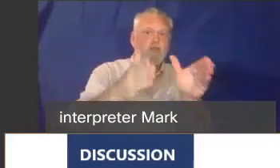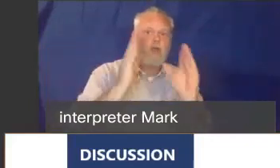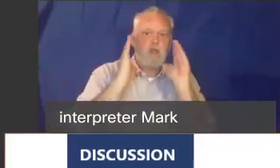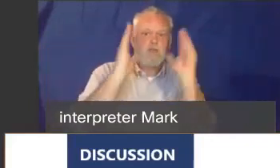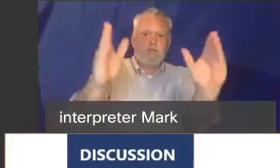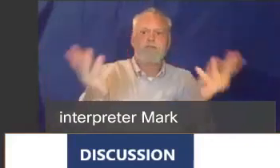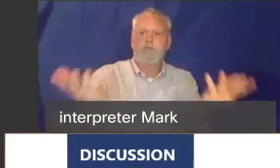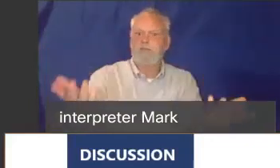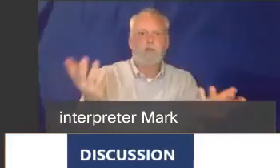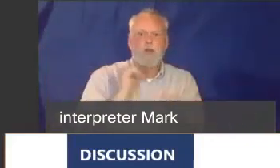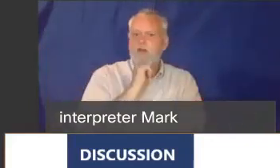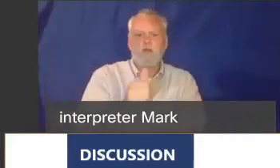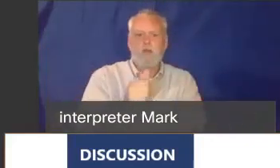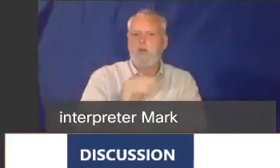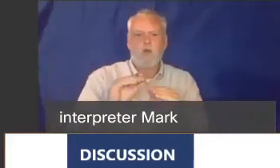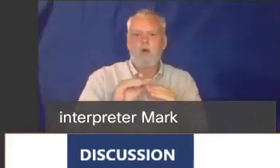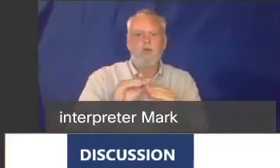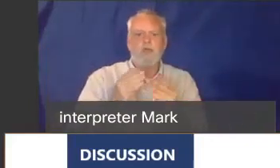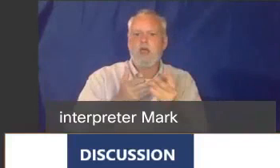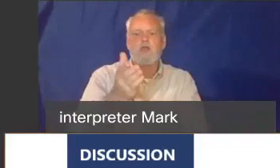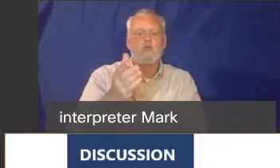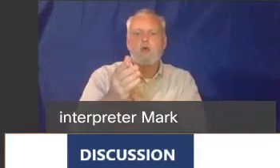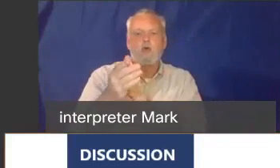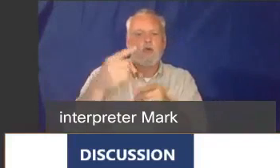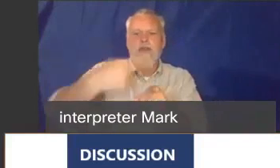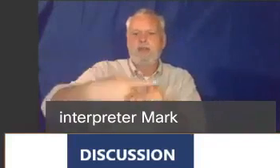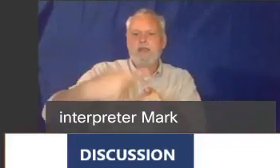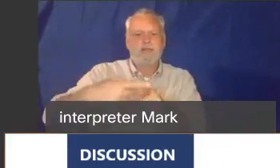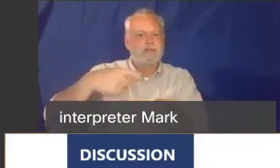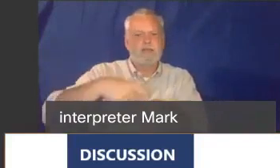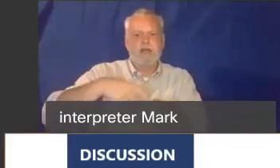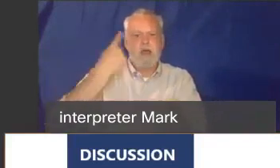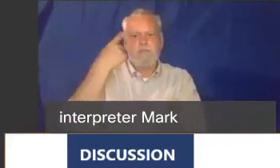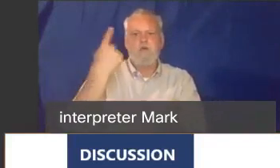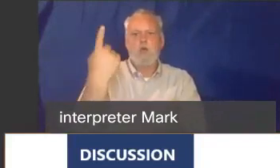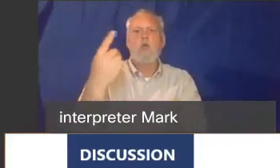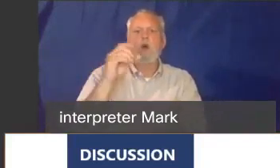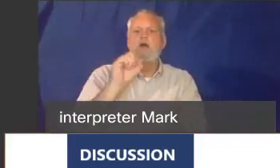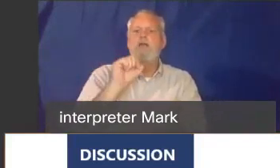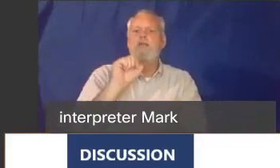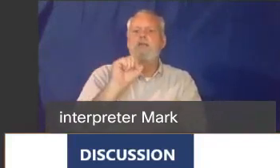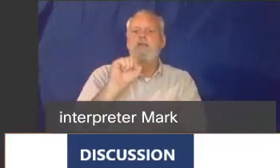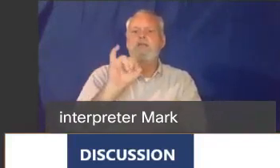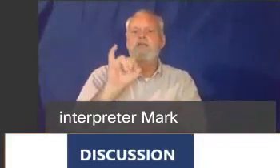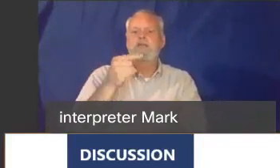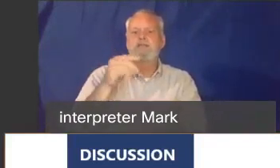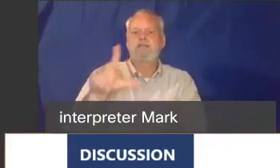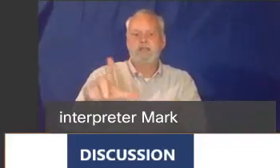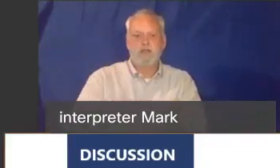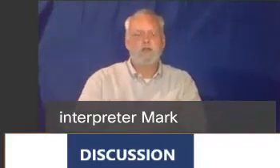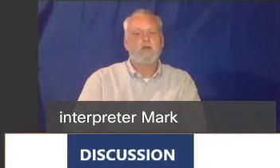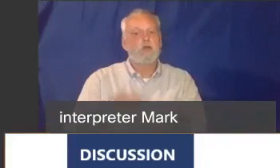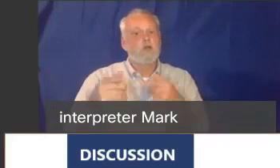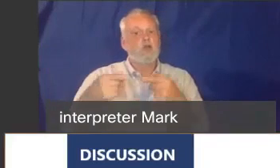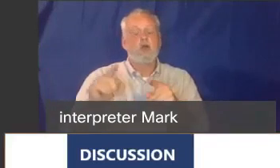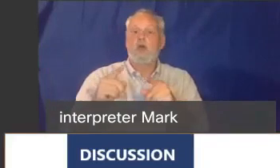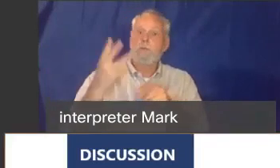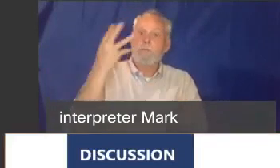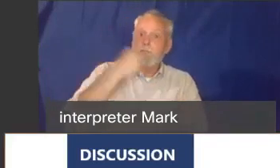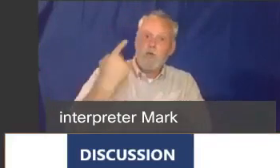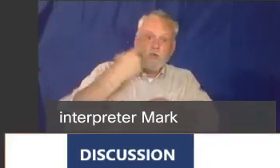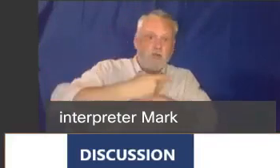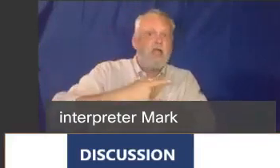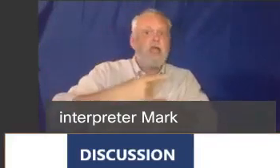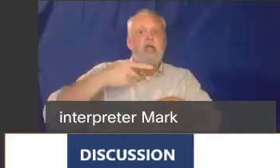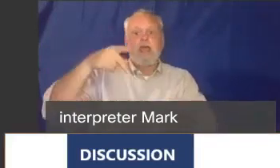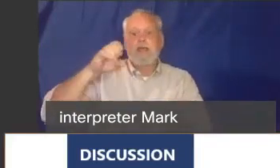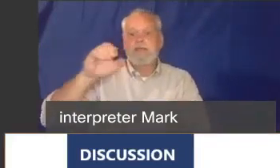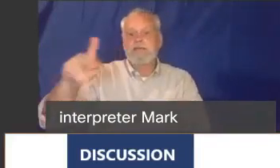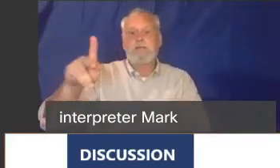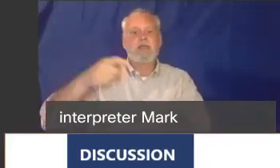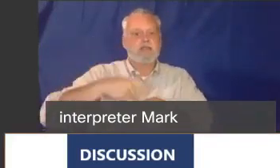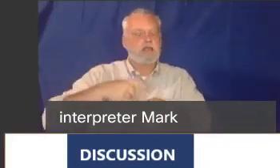They won't, they won't clear the intersection in the time for 1 signal. So it is something to really be concerned about during peak. Beautiful days. Again, the sidewalks are filled with bikes.